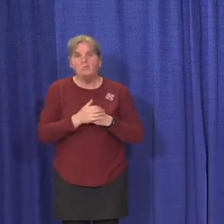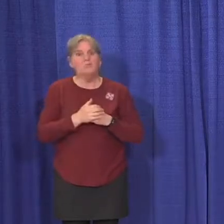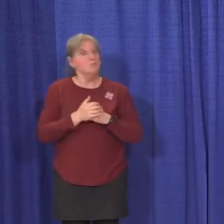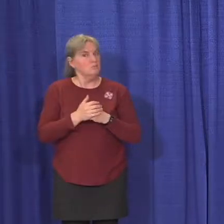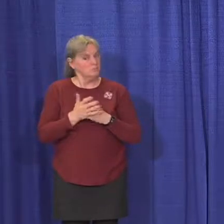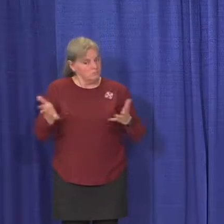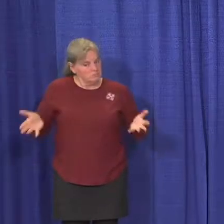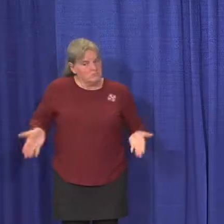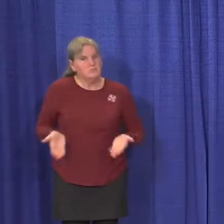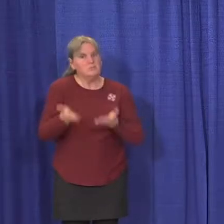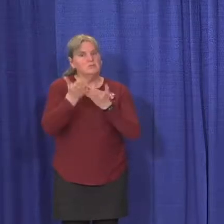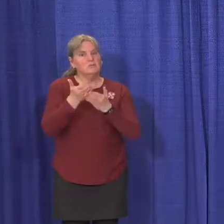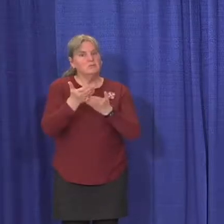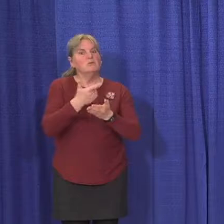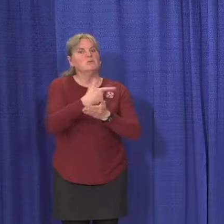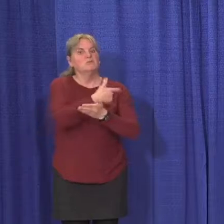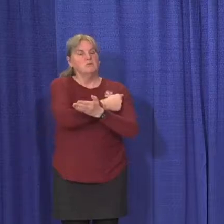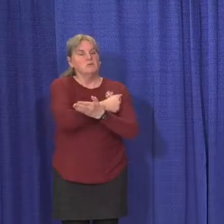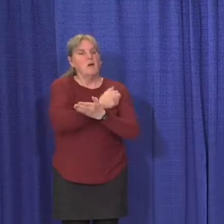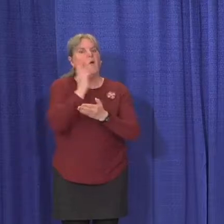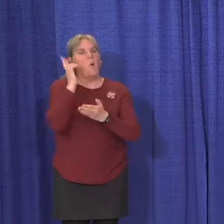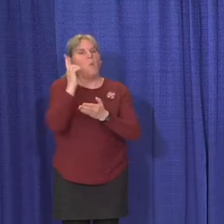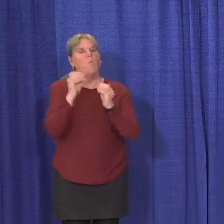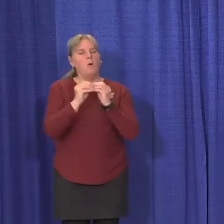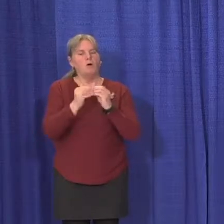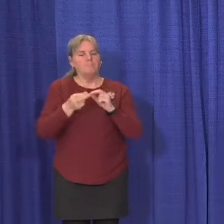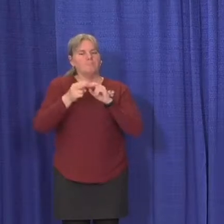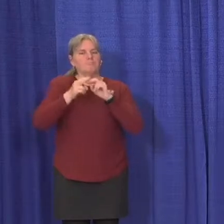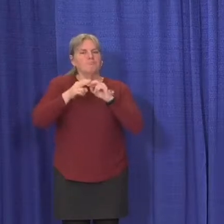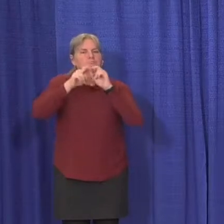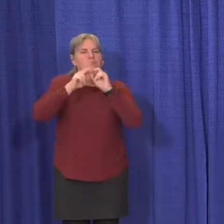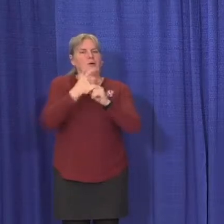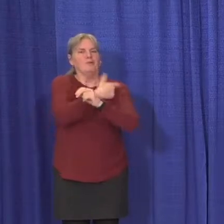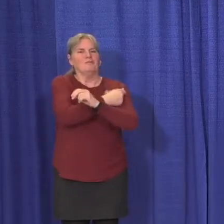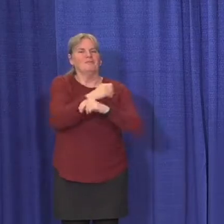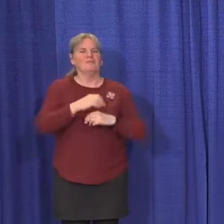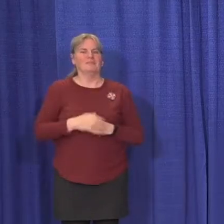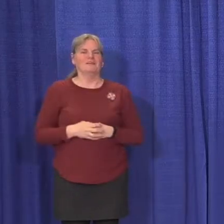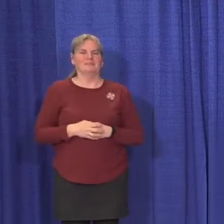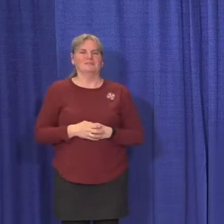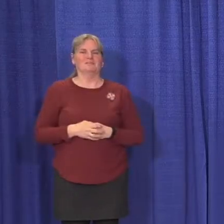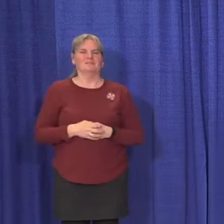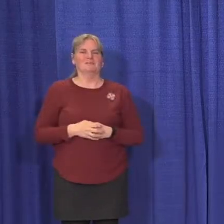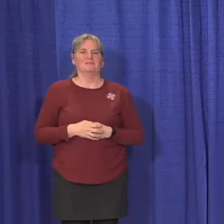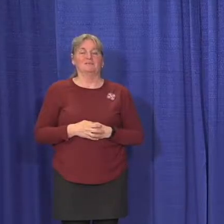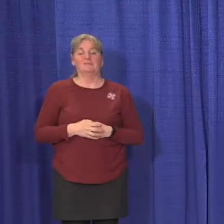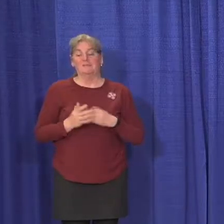vaccine and ideally our numbers will climb. In return we will be able to